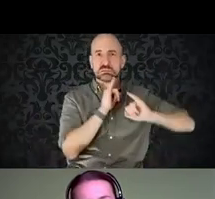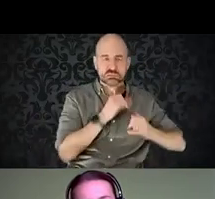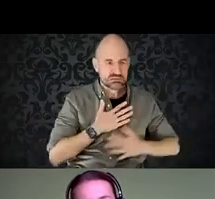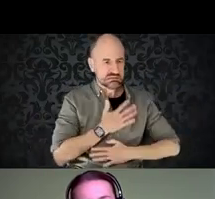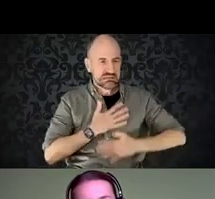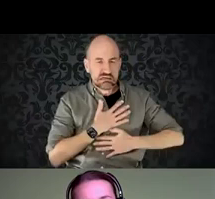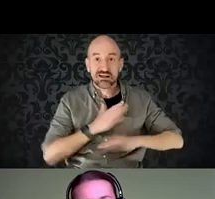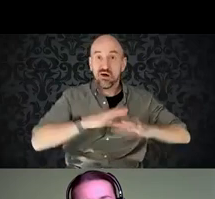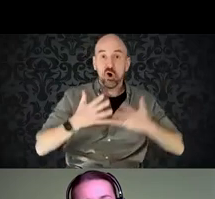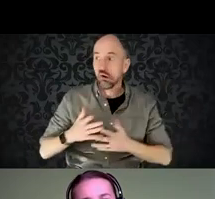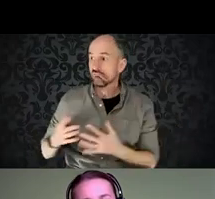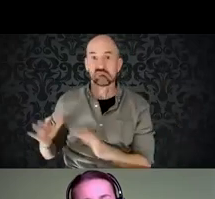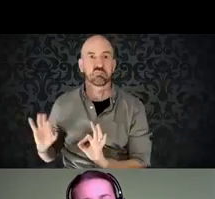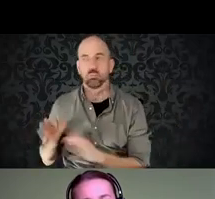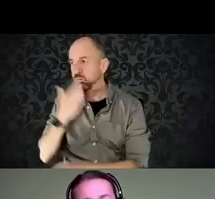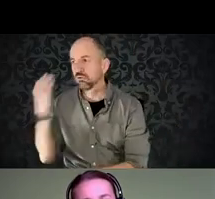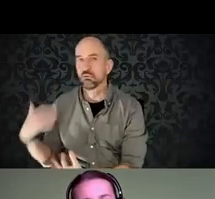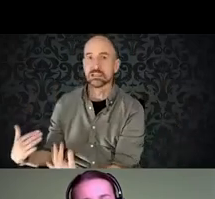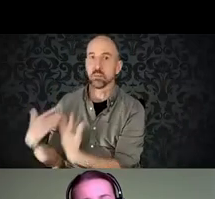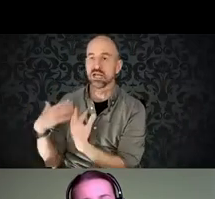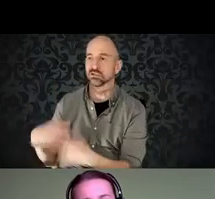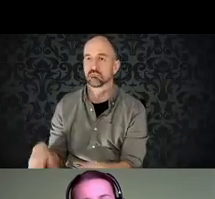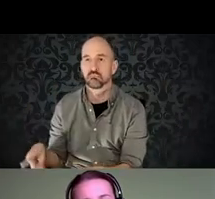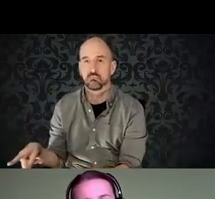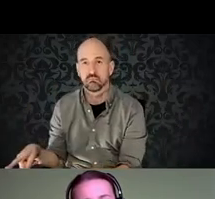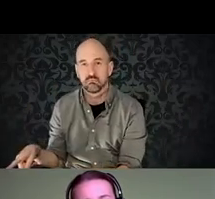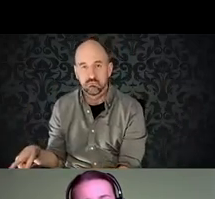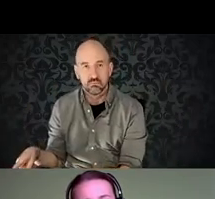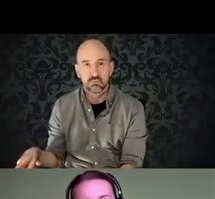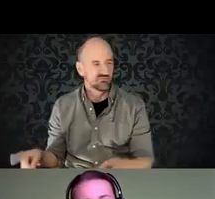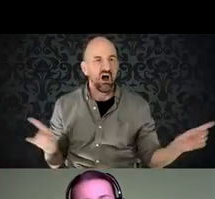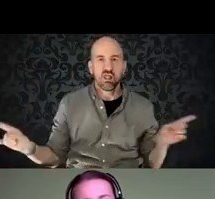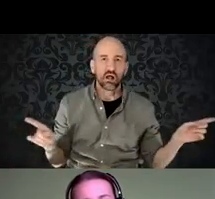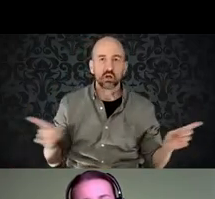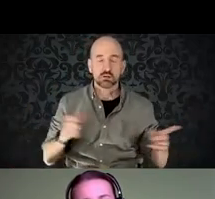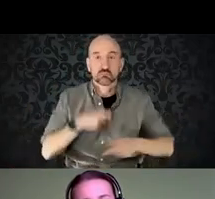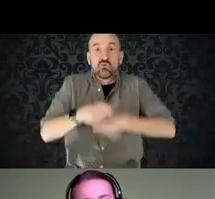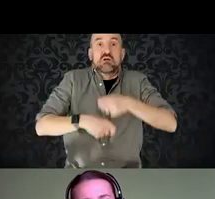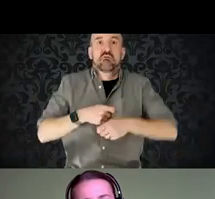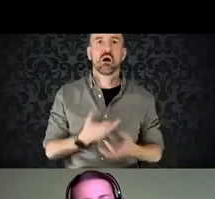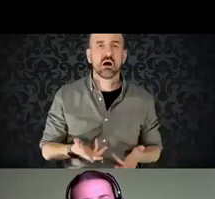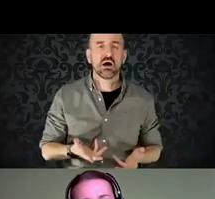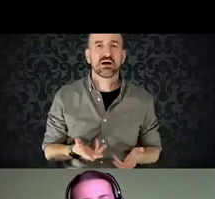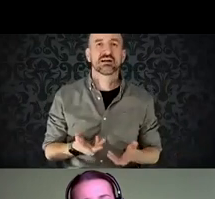environment and divides the Stress Recovery Theory. Stress Recovery Theory is the recovering from excessively arousing stressful